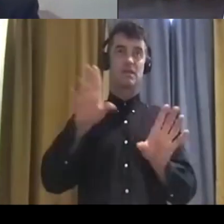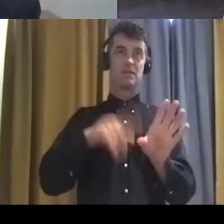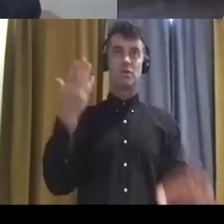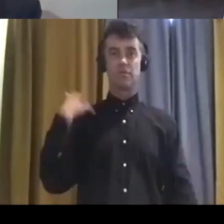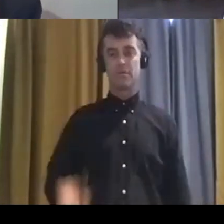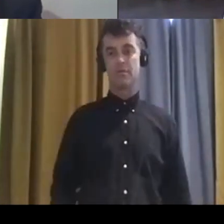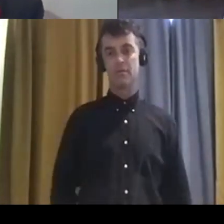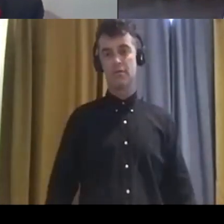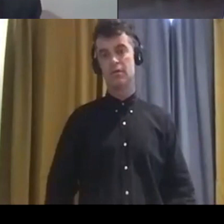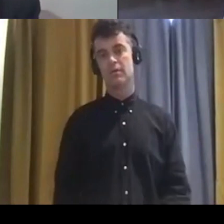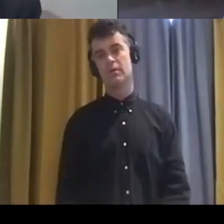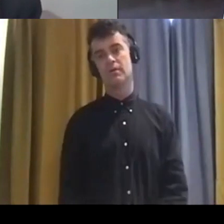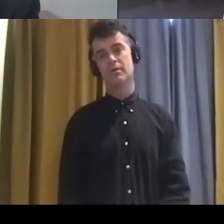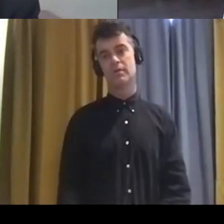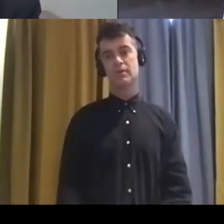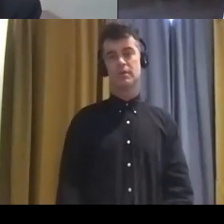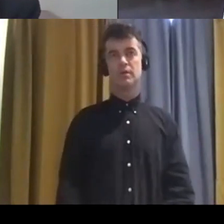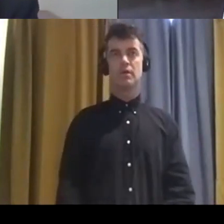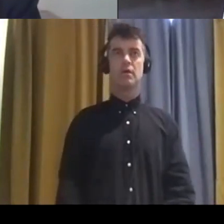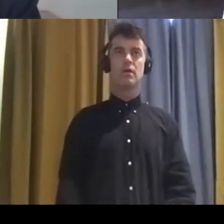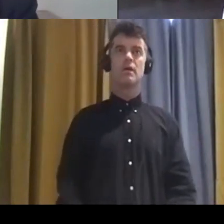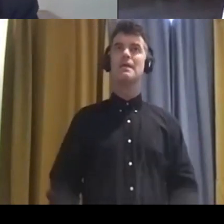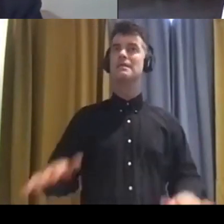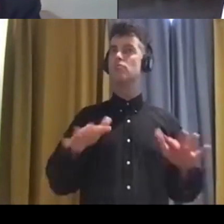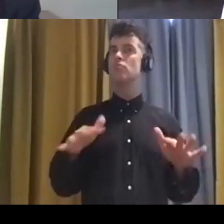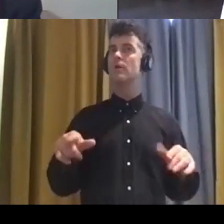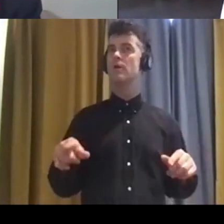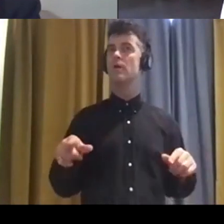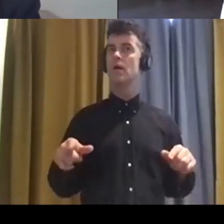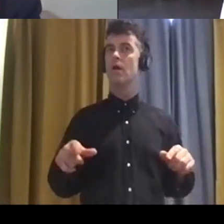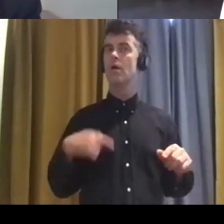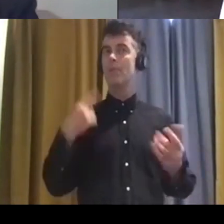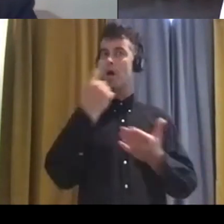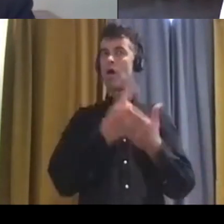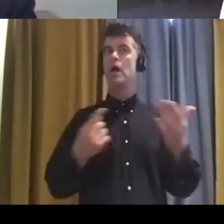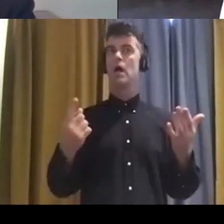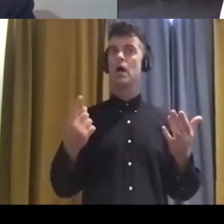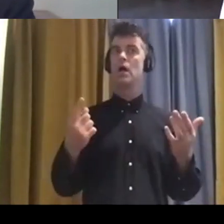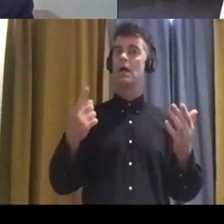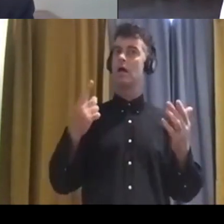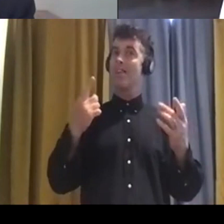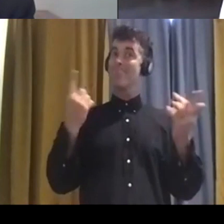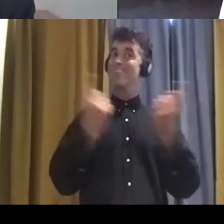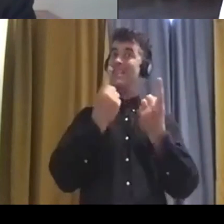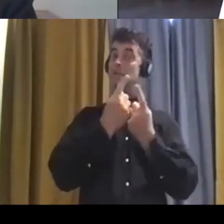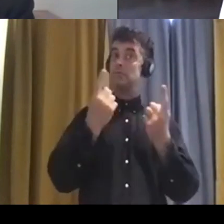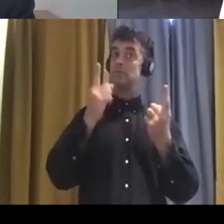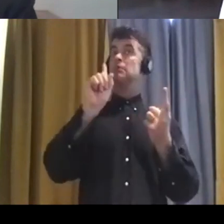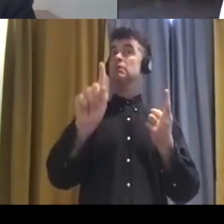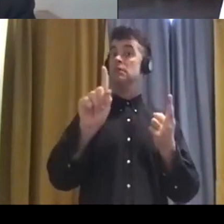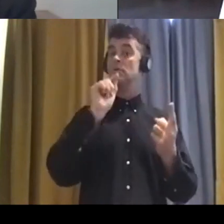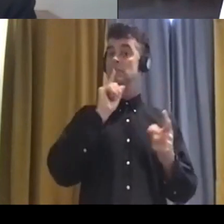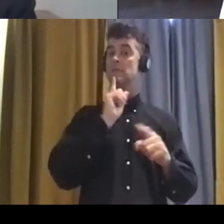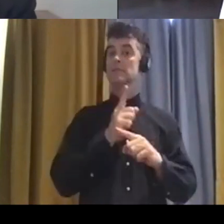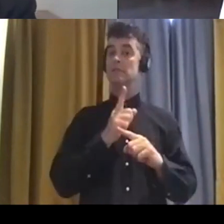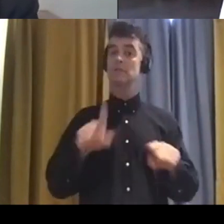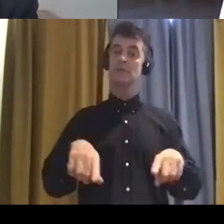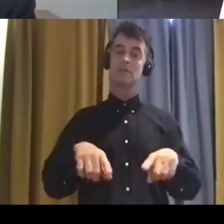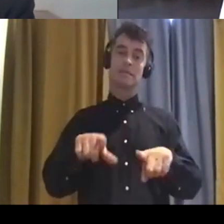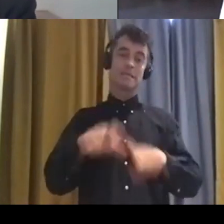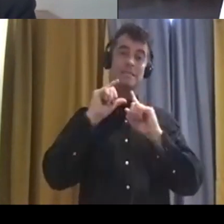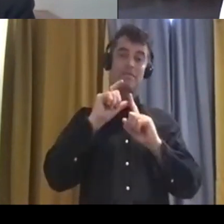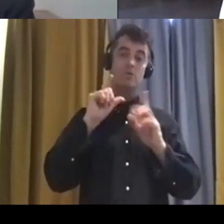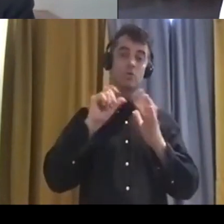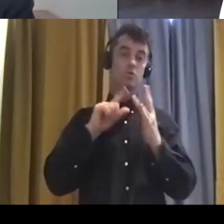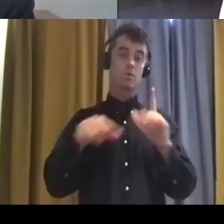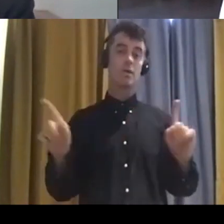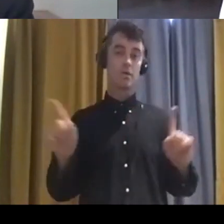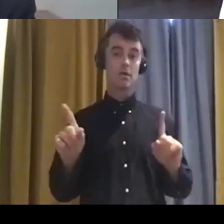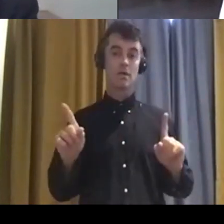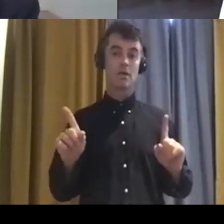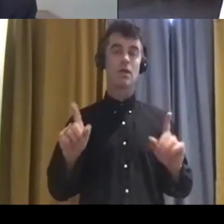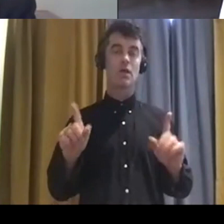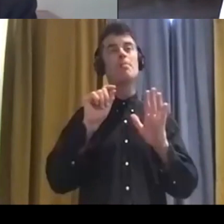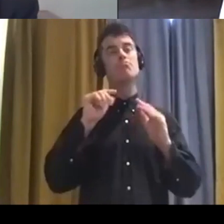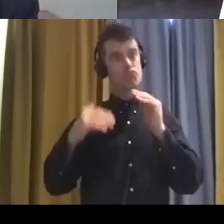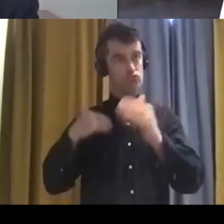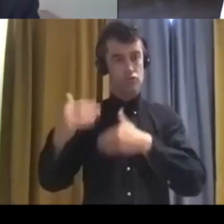kind of, we kind of have had to deal with that. That is what is coming, my own caveat